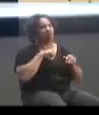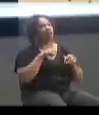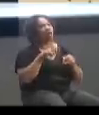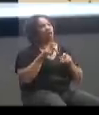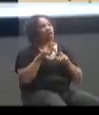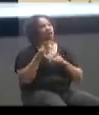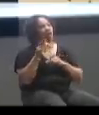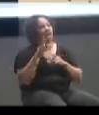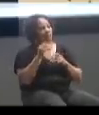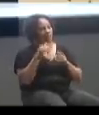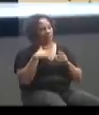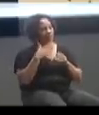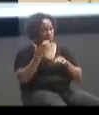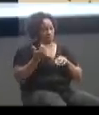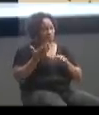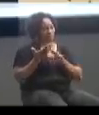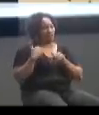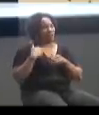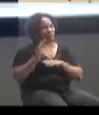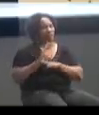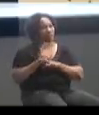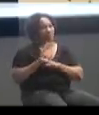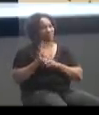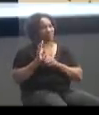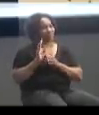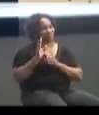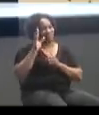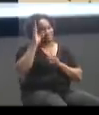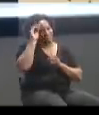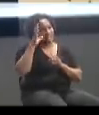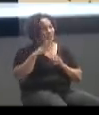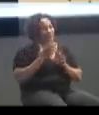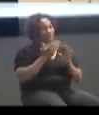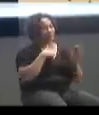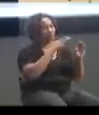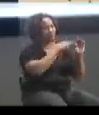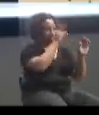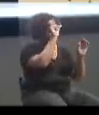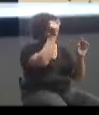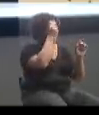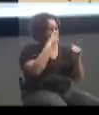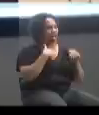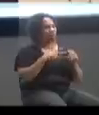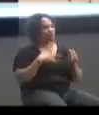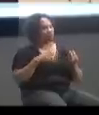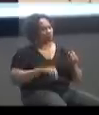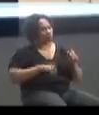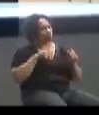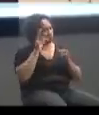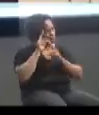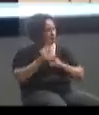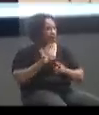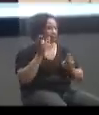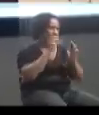PROUD AND THIS FORMER PRIVATE SECTOR GUY FEEL PRIVILEGED TO BE A PART OF OUR CIVIL CORPS.